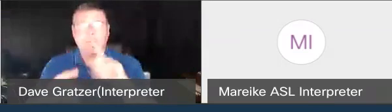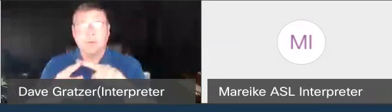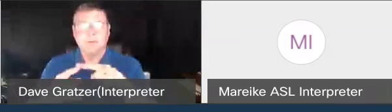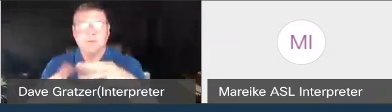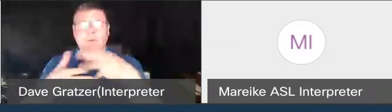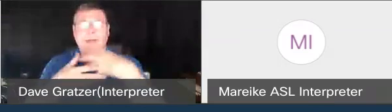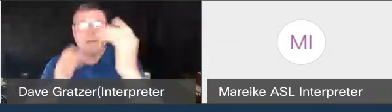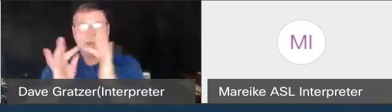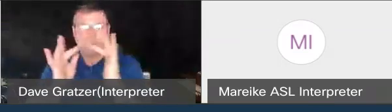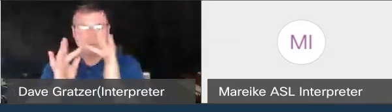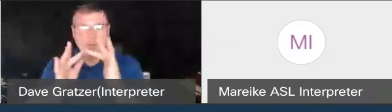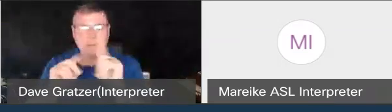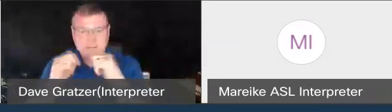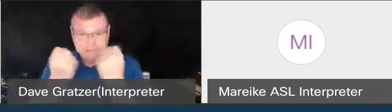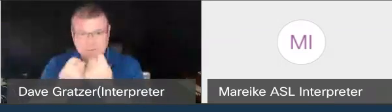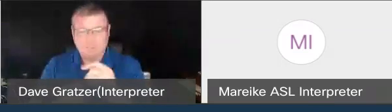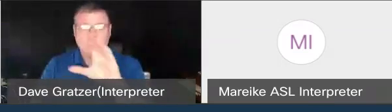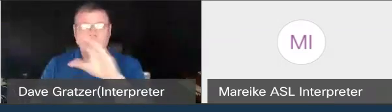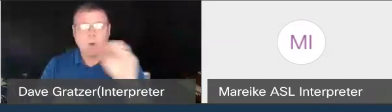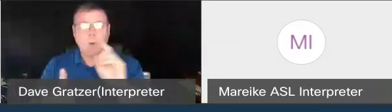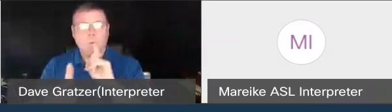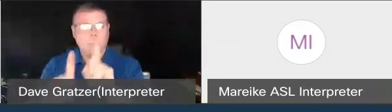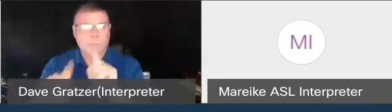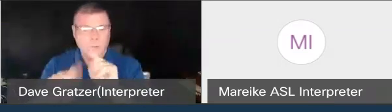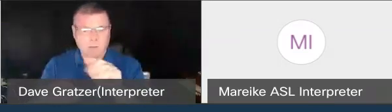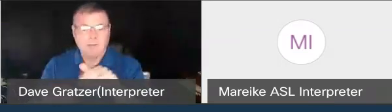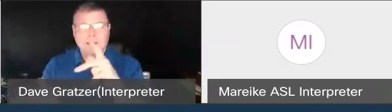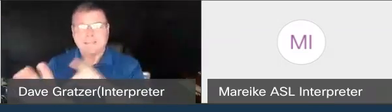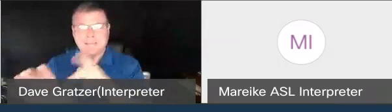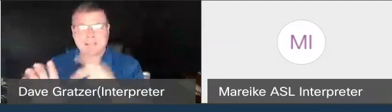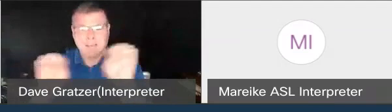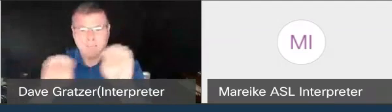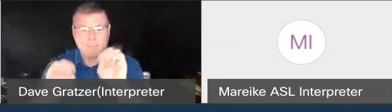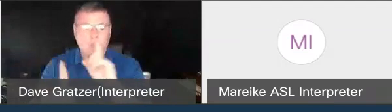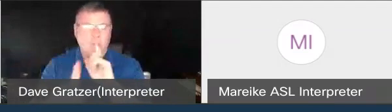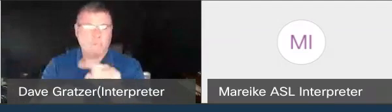also to co-responders in our, uh, psychiatric emergency response team.